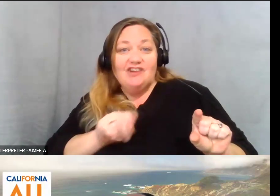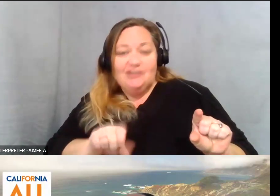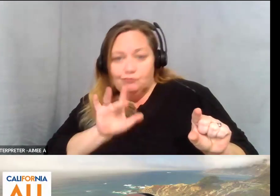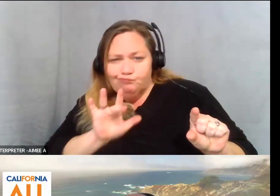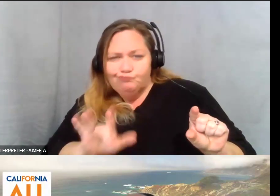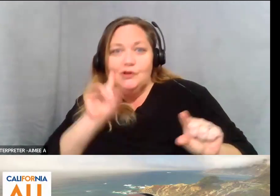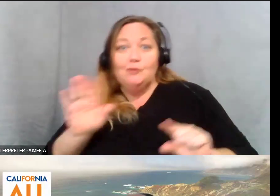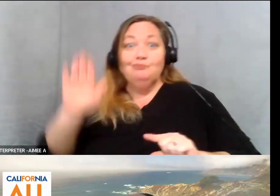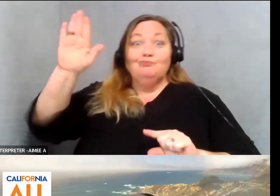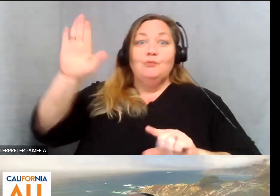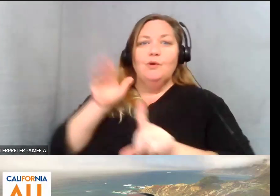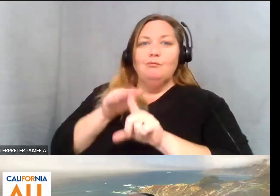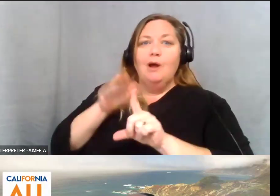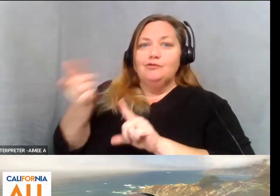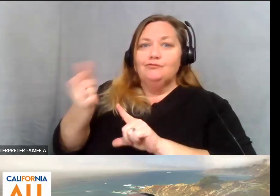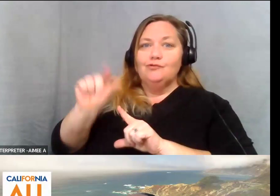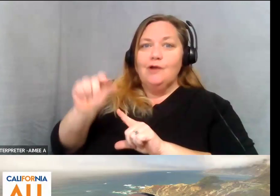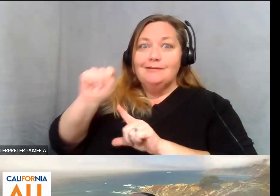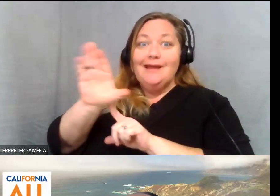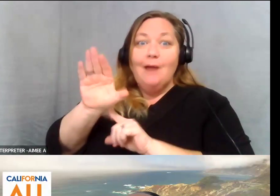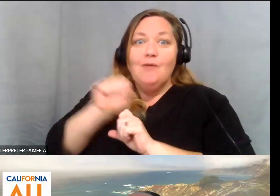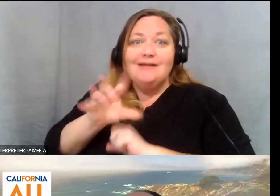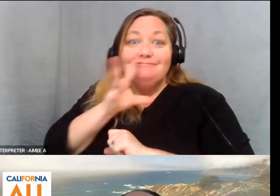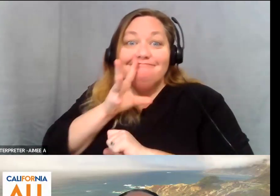to turn on your camera and unmute. Looks like we already have a couple questions.